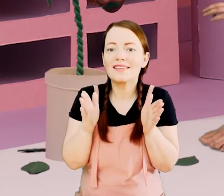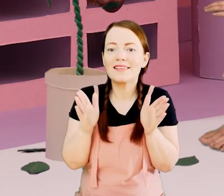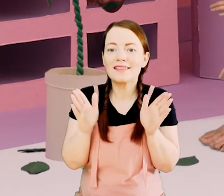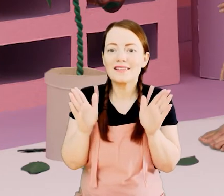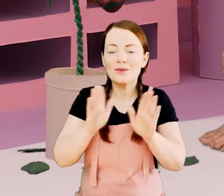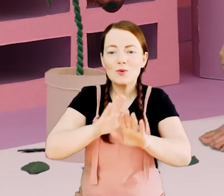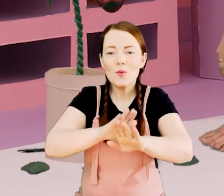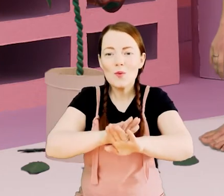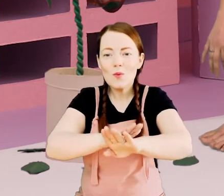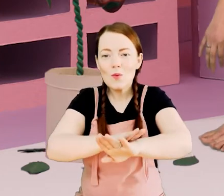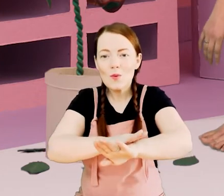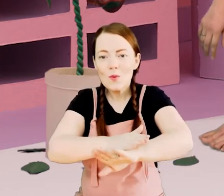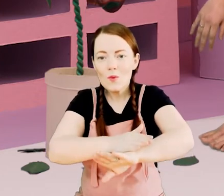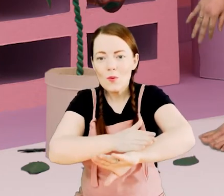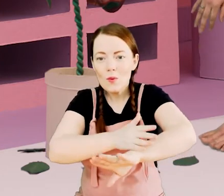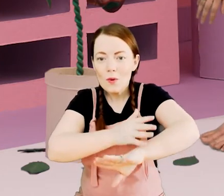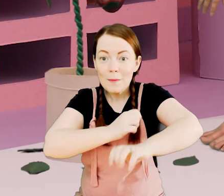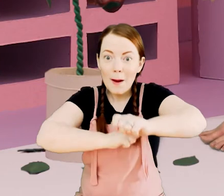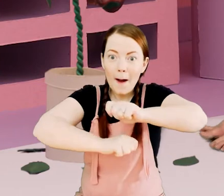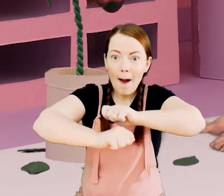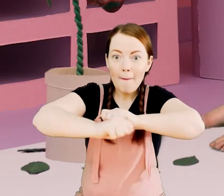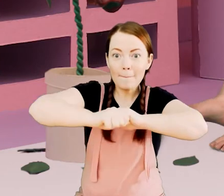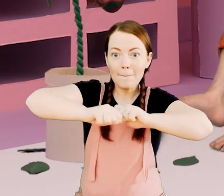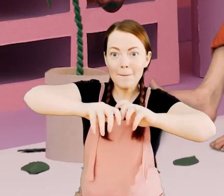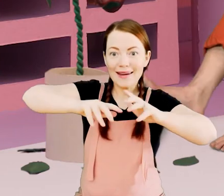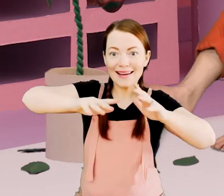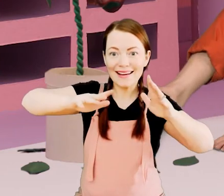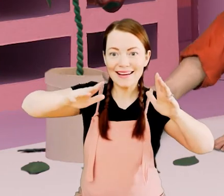Slowly we're finding a bigger position...